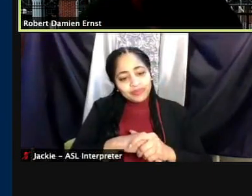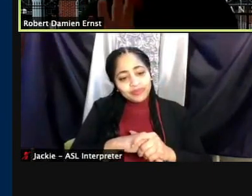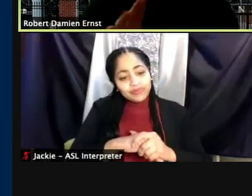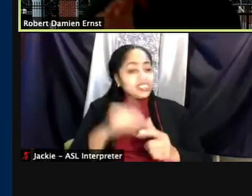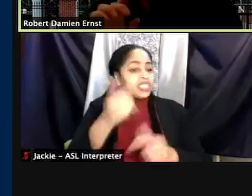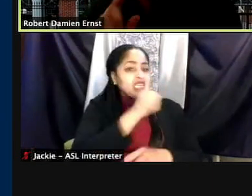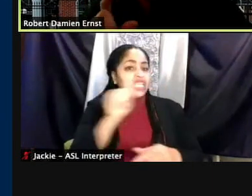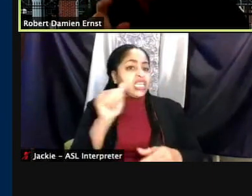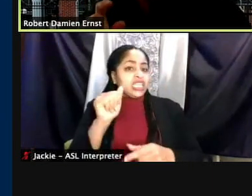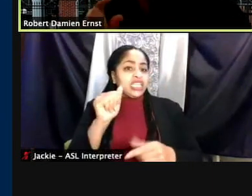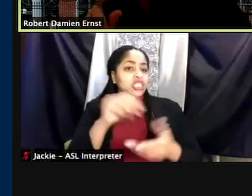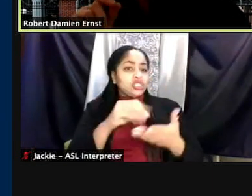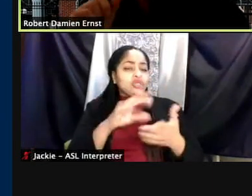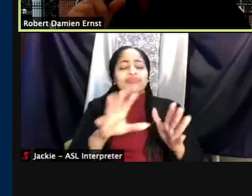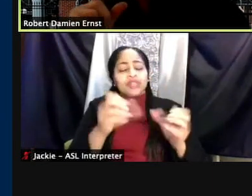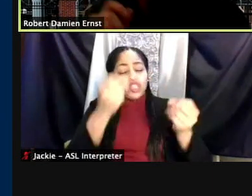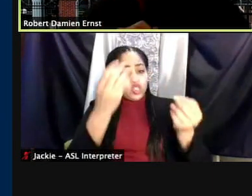So they're expired will come,